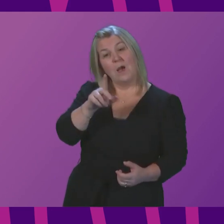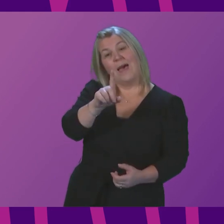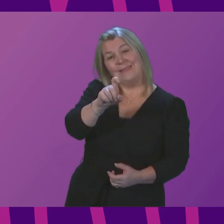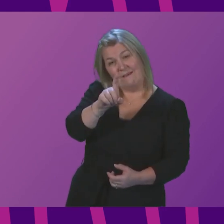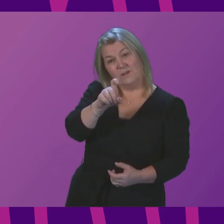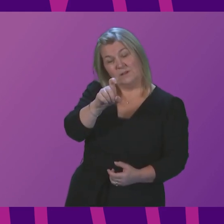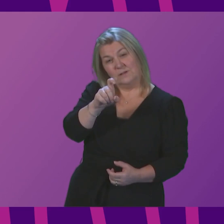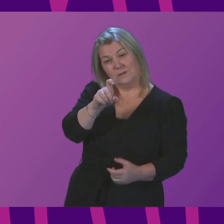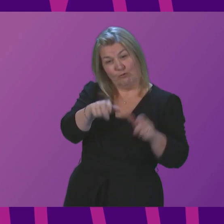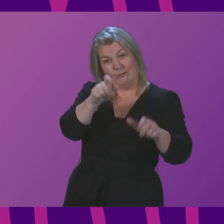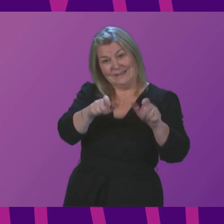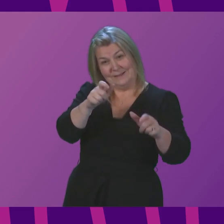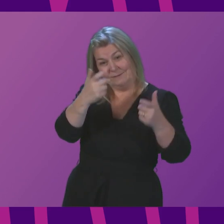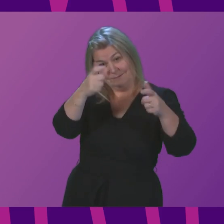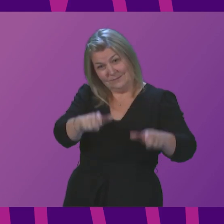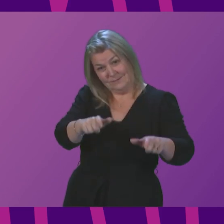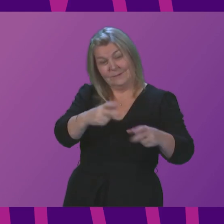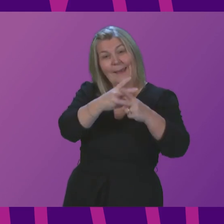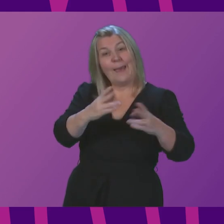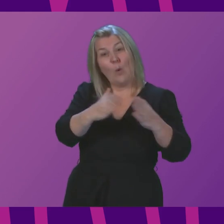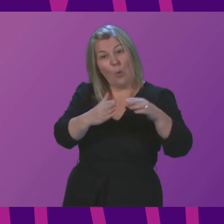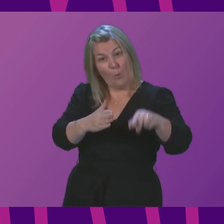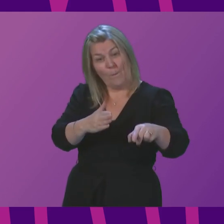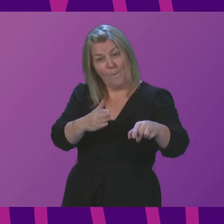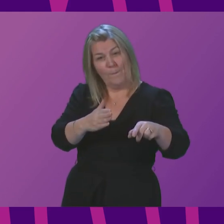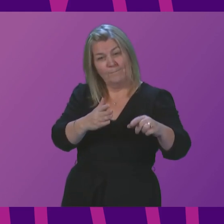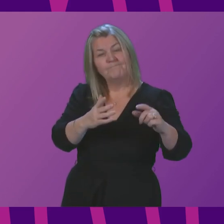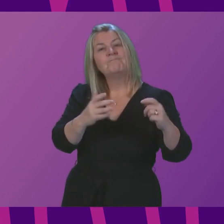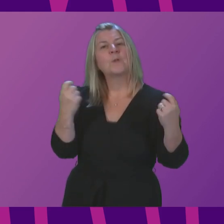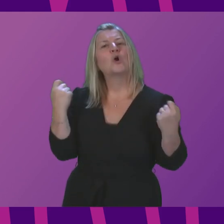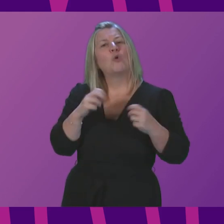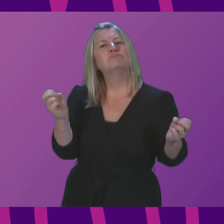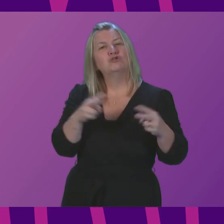care home, which is in my constituency, were mistakenly given a saline solution instead